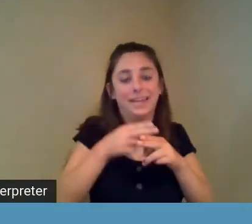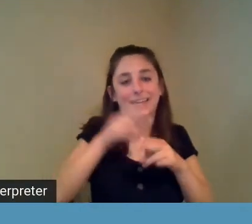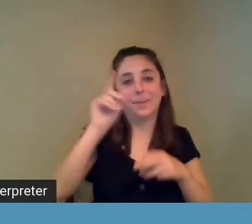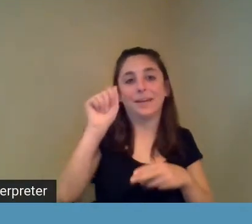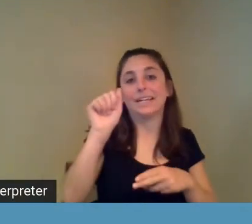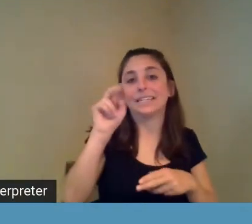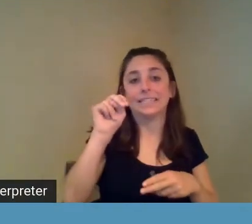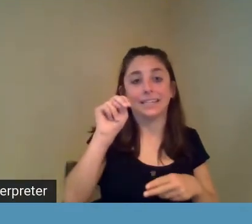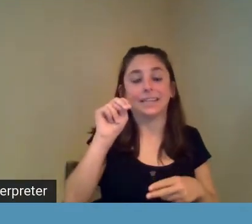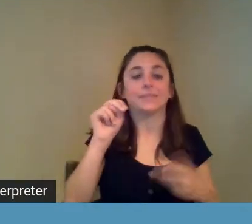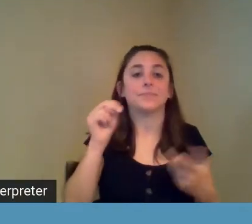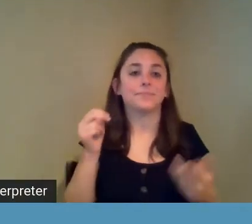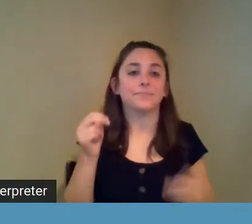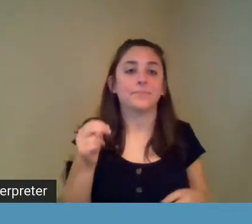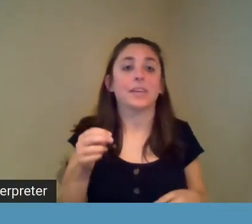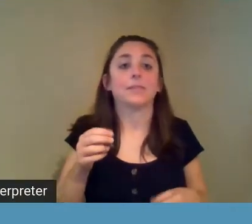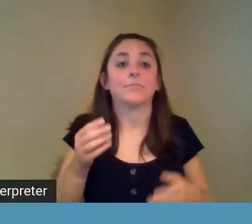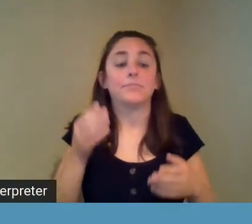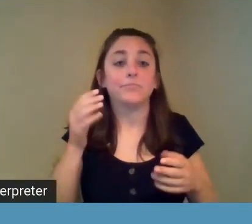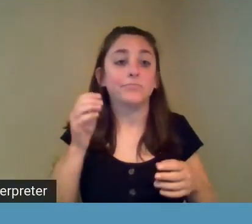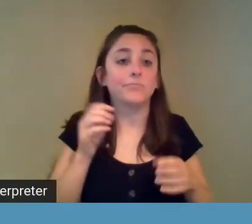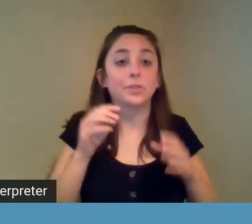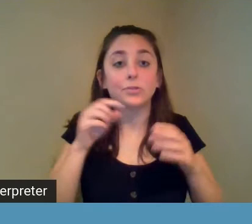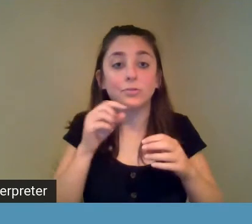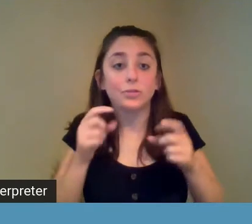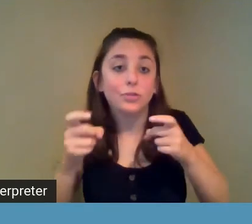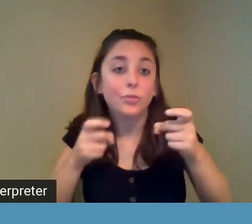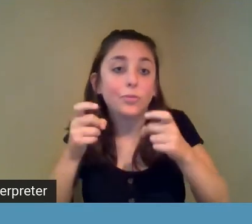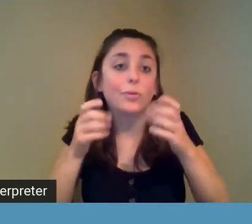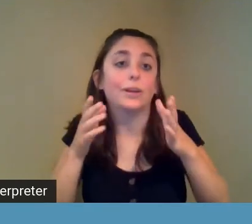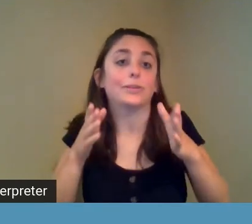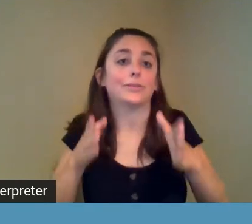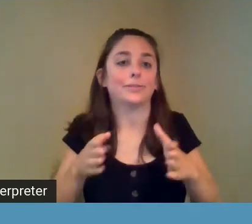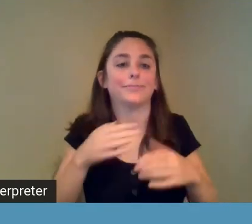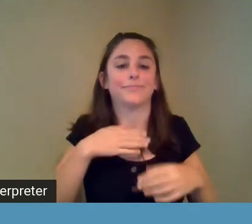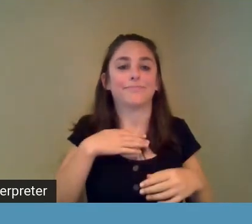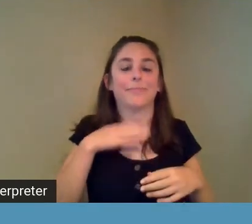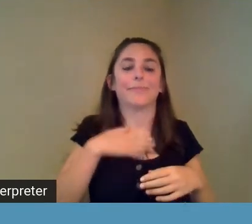Director of the New England Museum Association, my pronouns are in the he/him series and I